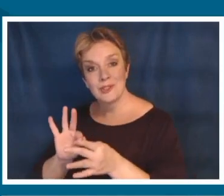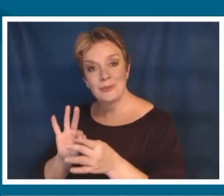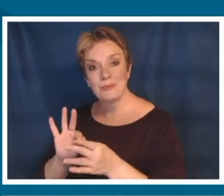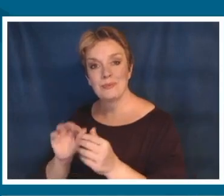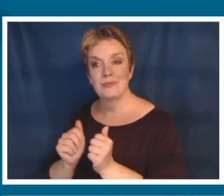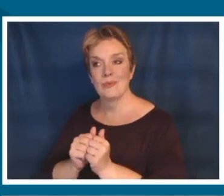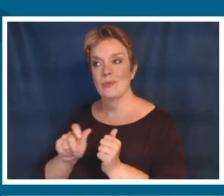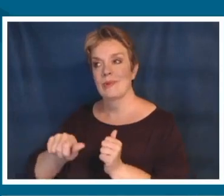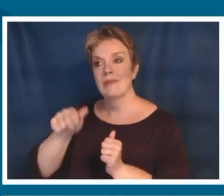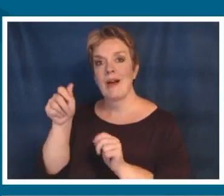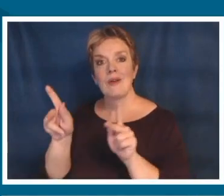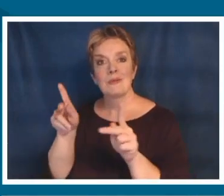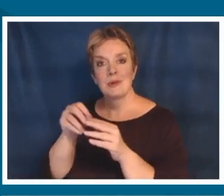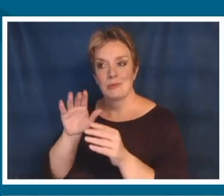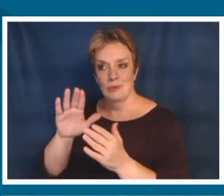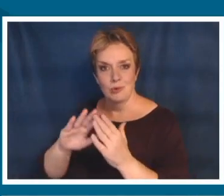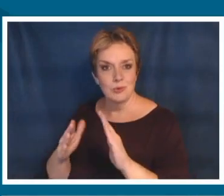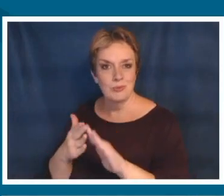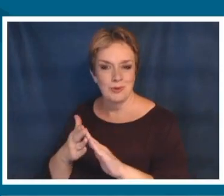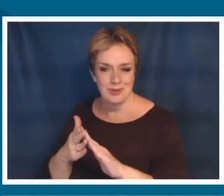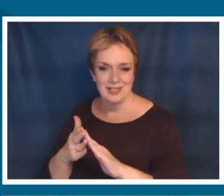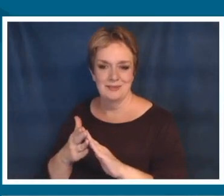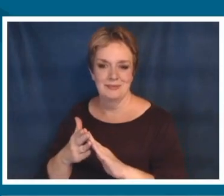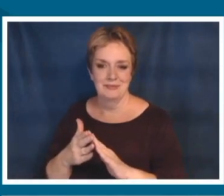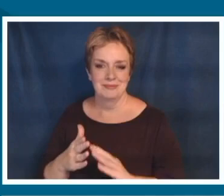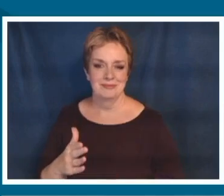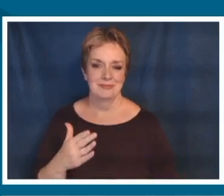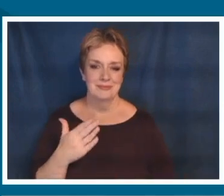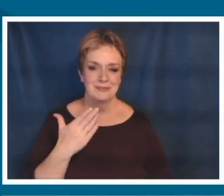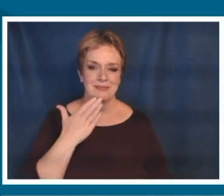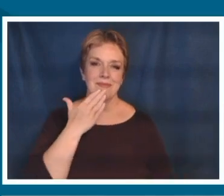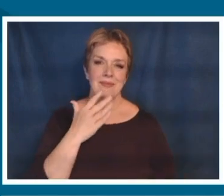community so thank you for continuing to